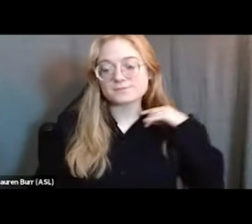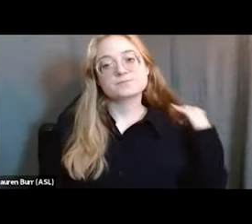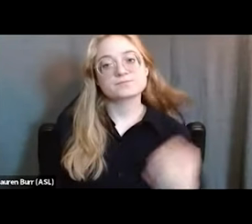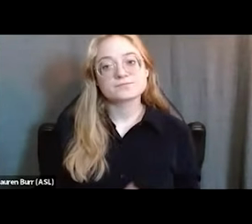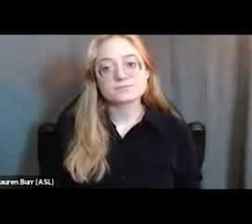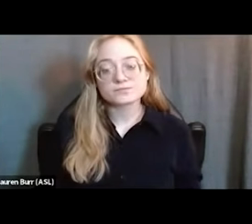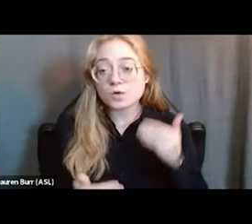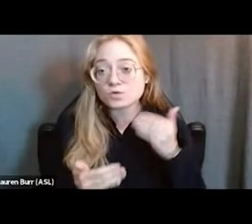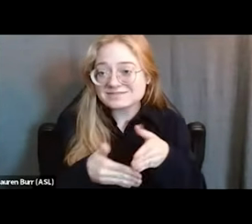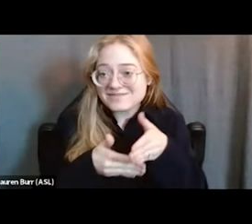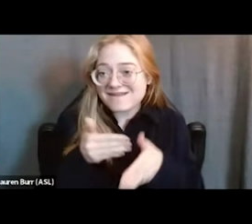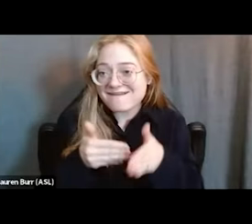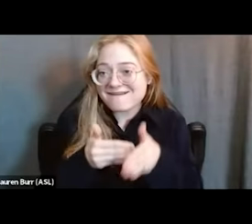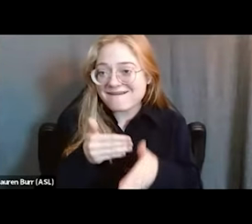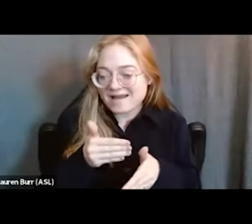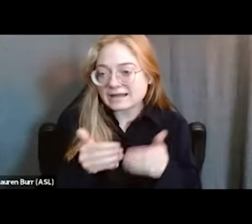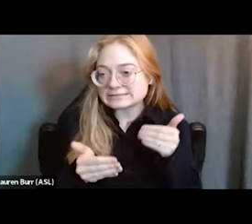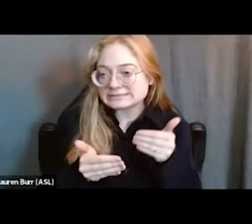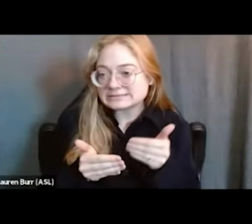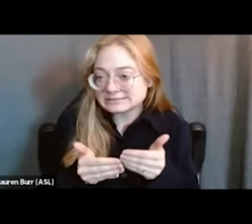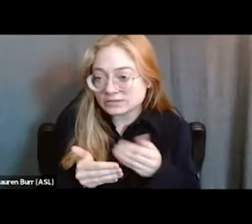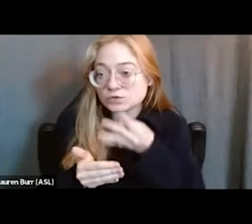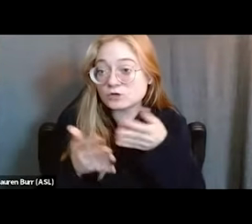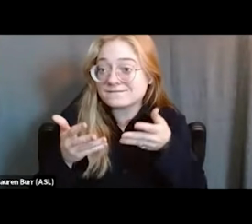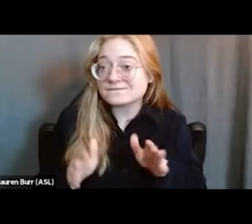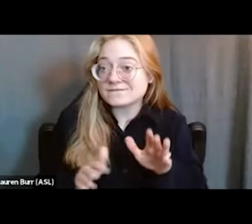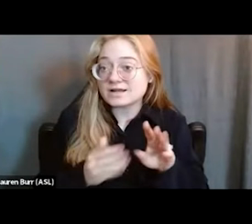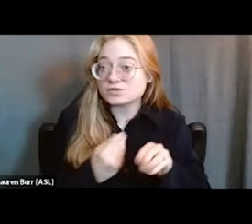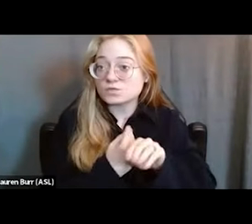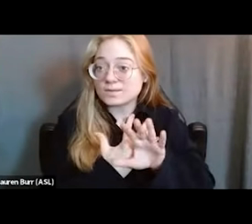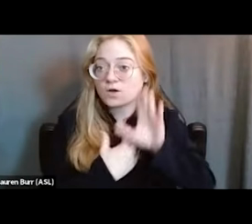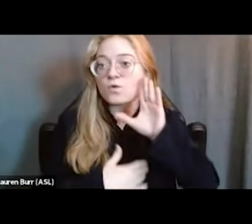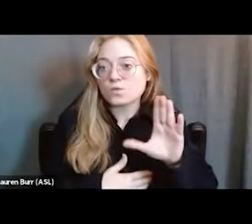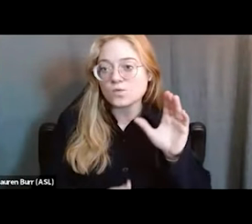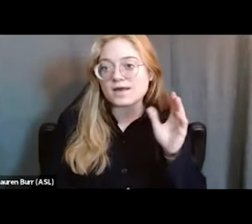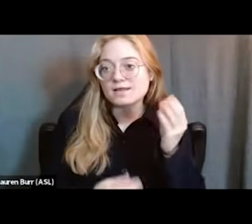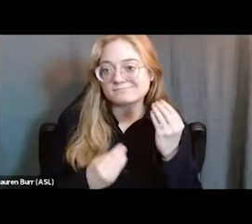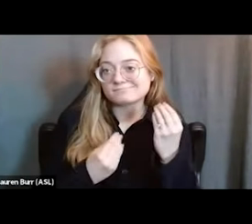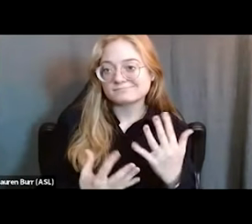provide you with a link for an evaluation. Sometimes the website of the evaluation